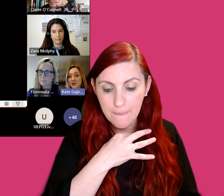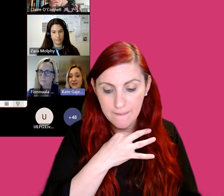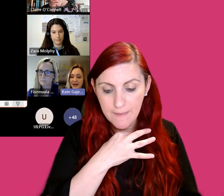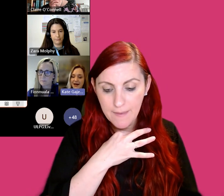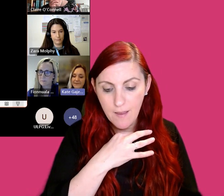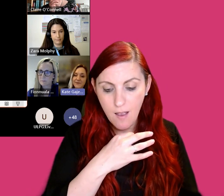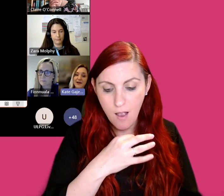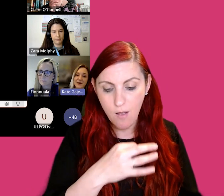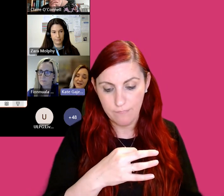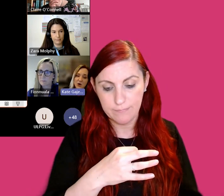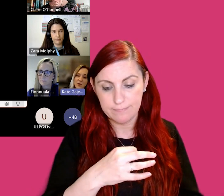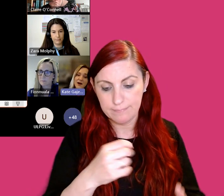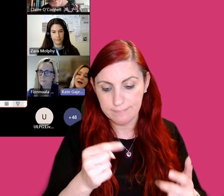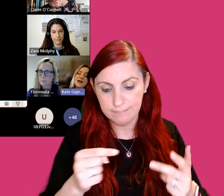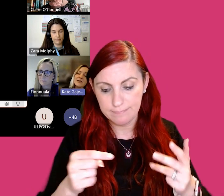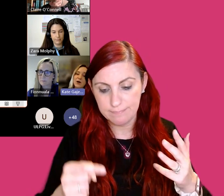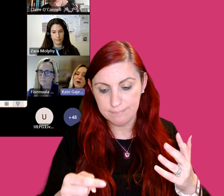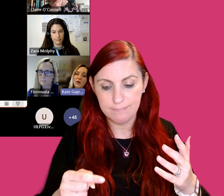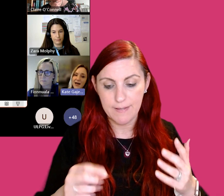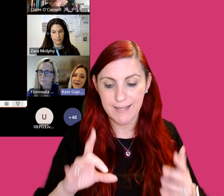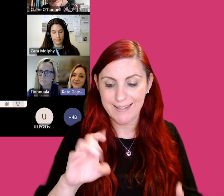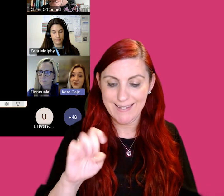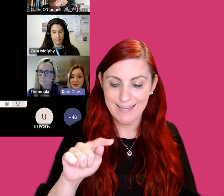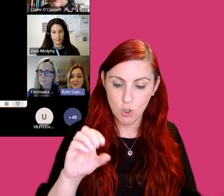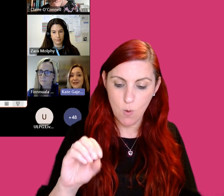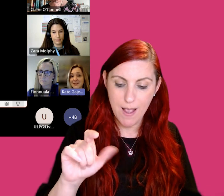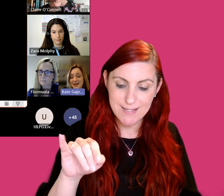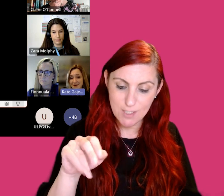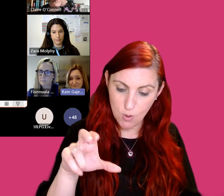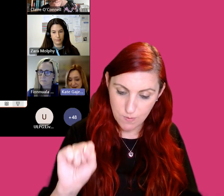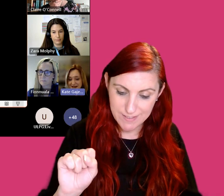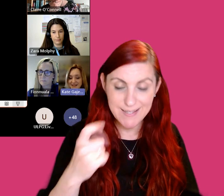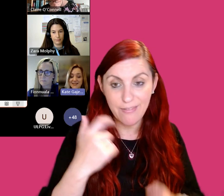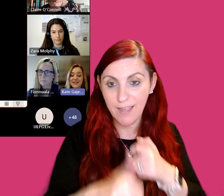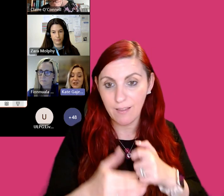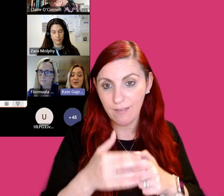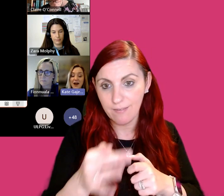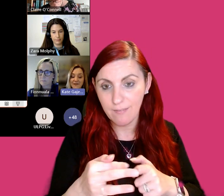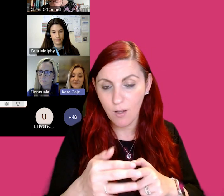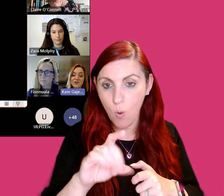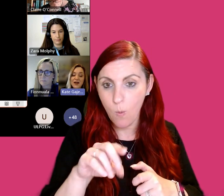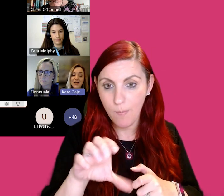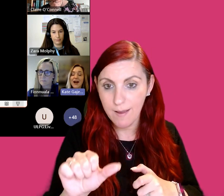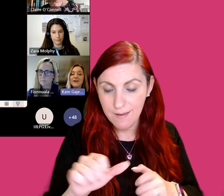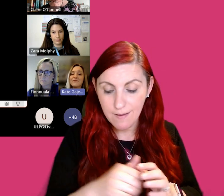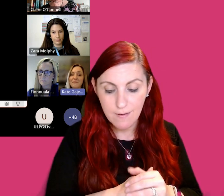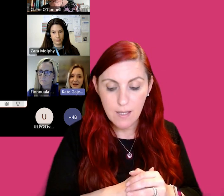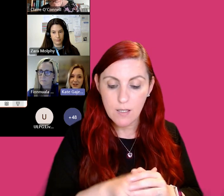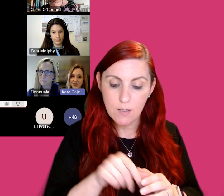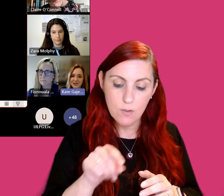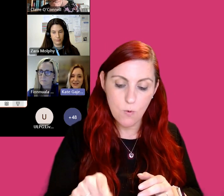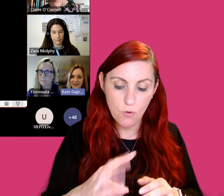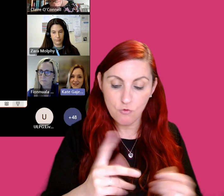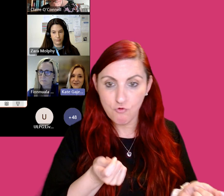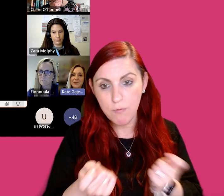potentially um diabetic coma so H the treatment means that you have to kind of manage this insulin